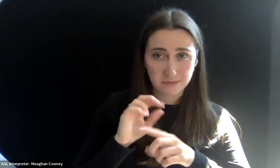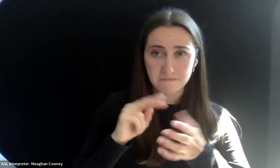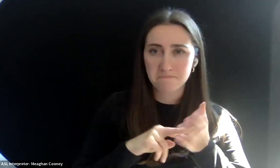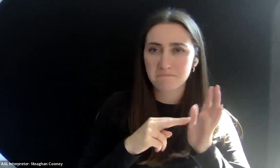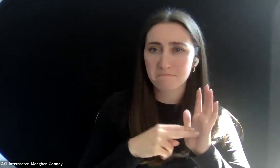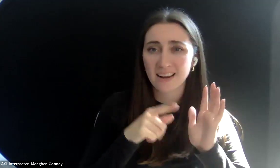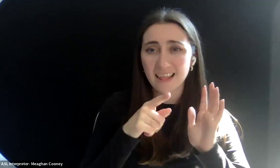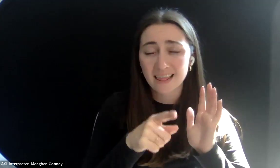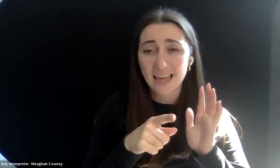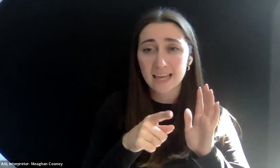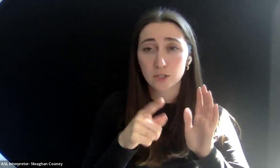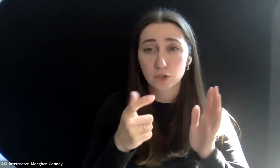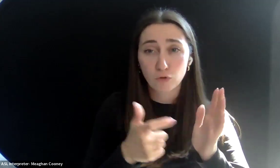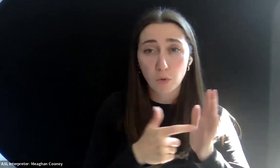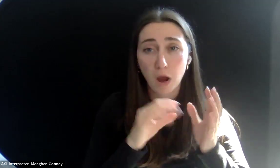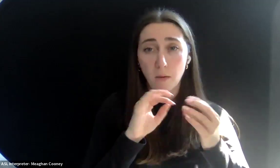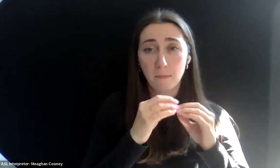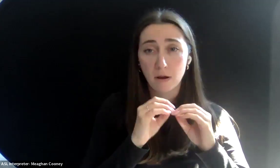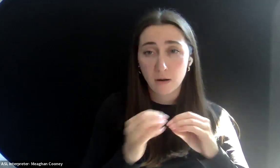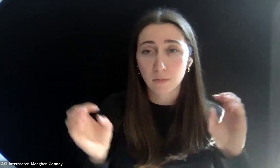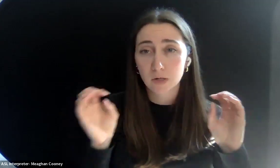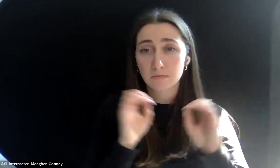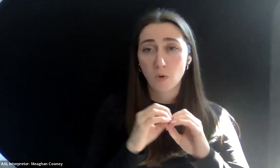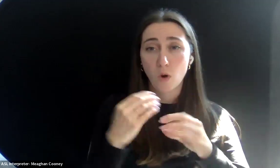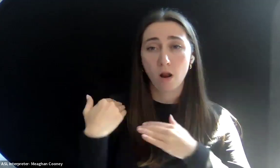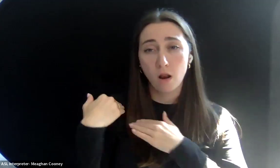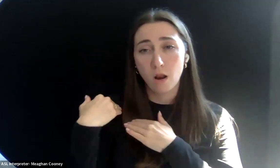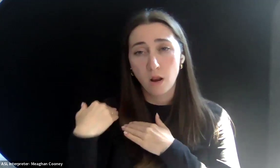huge burden on proponents because much of it would be a